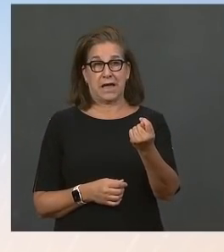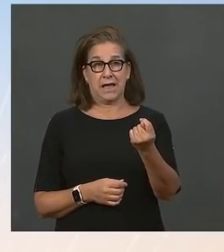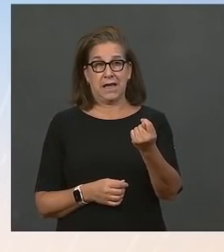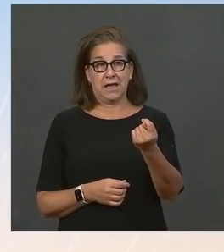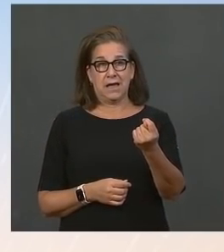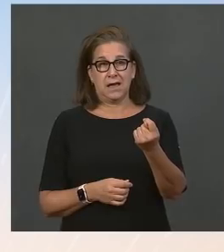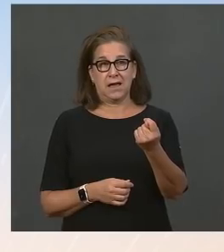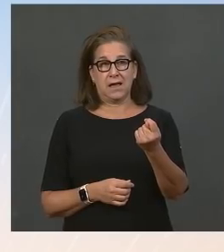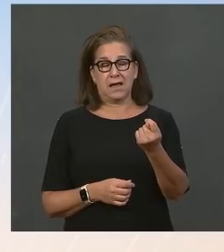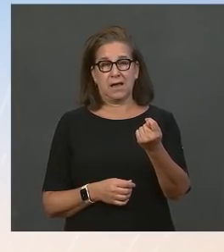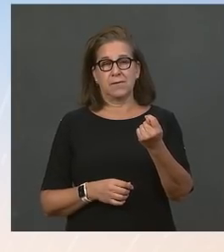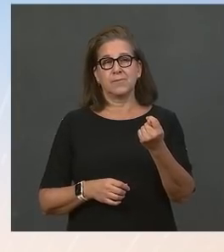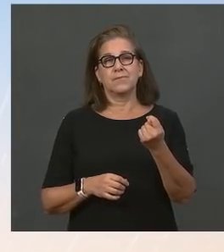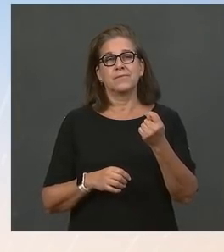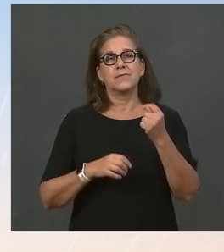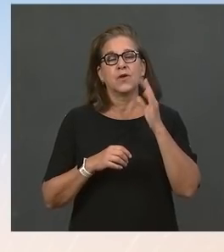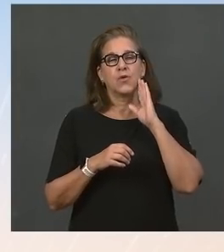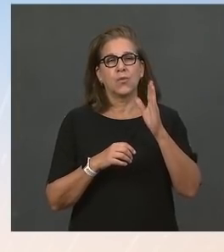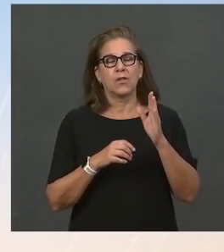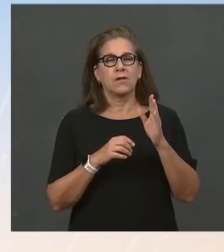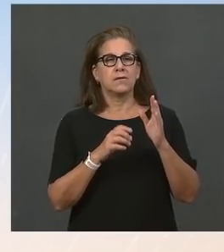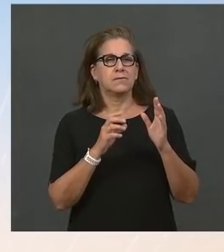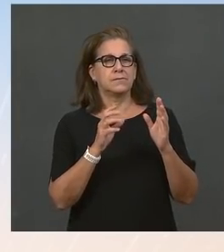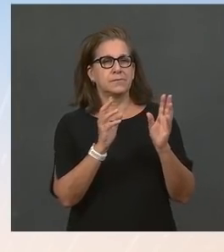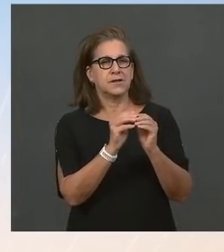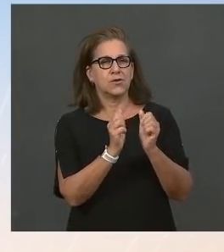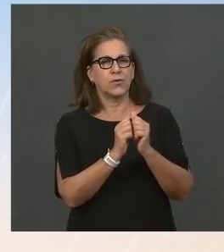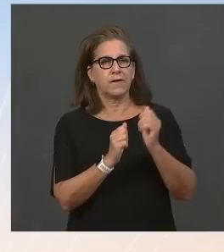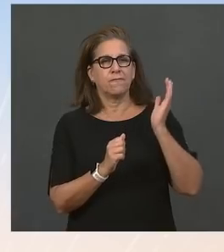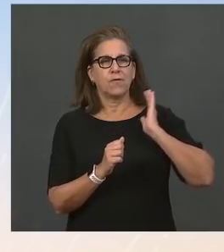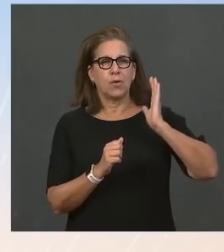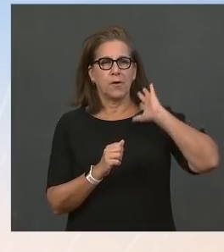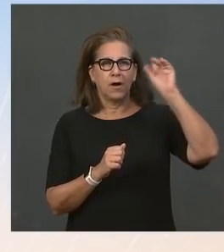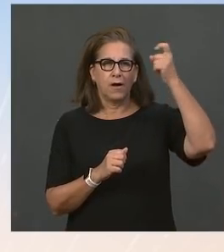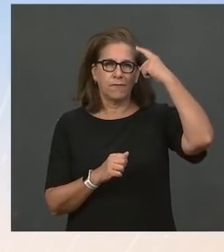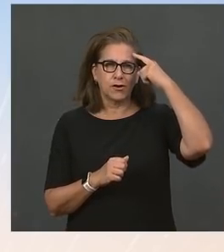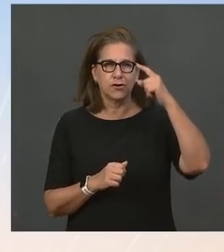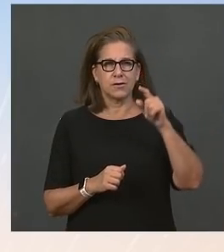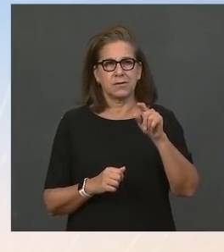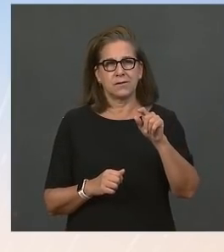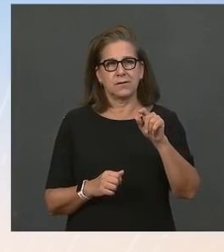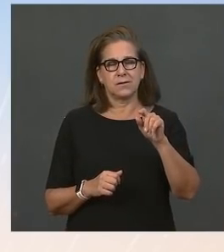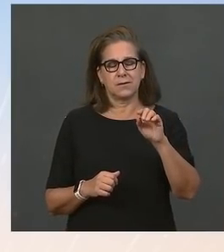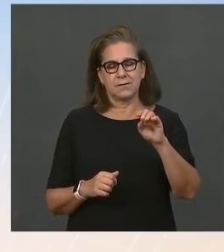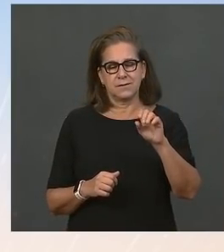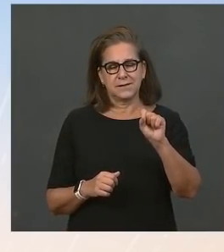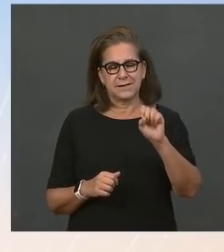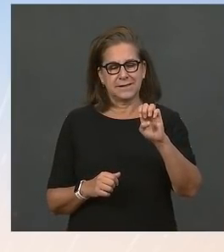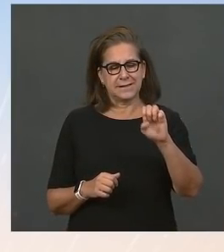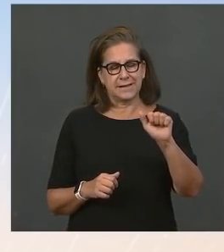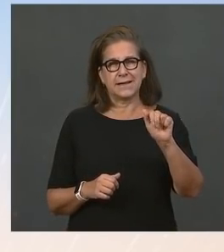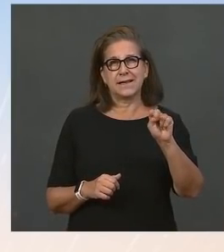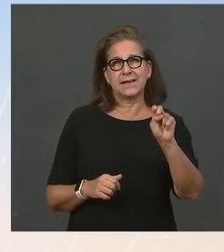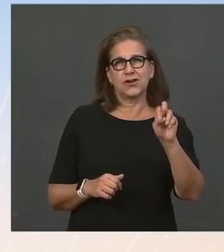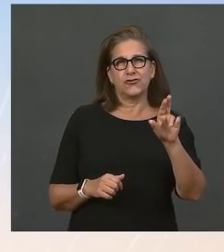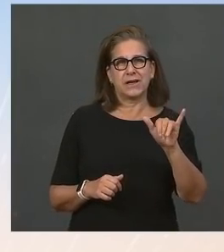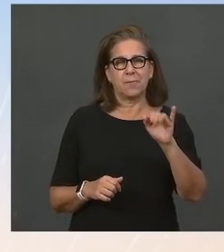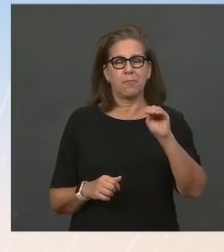in Arlington, Virginia. On Thursday, the President and First Lady will travel to Rome, Italy. On Friday, the President will visit Vatican City